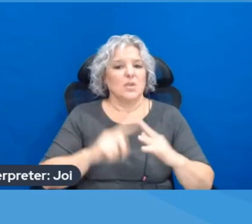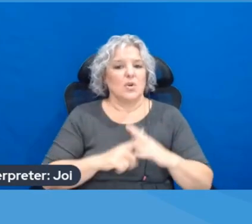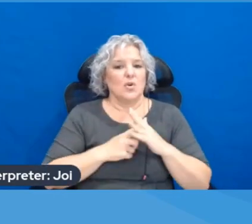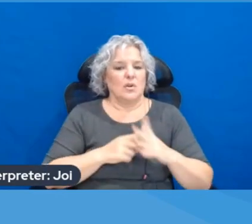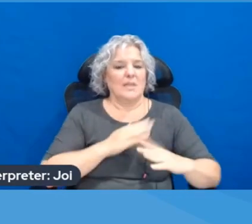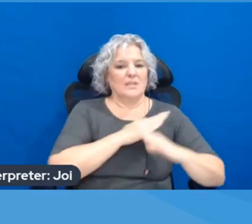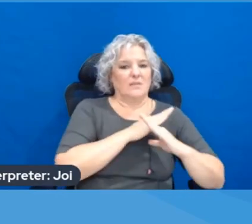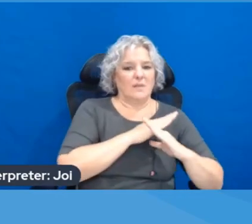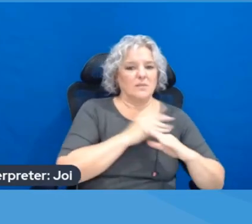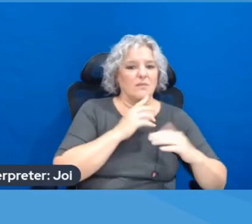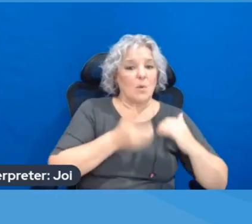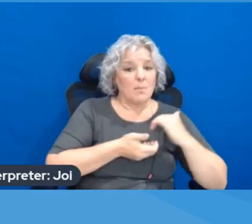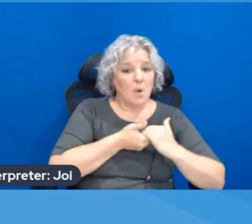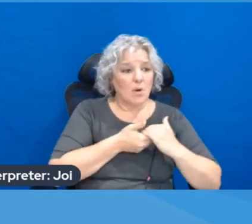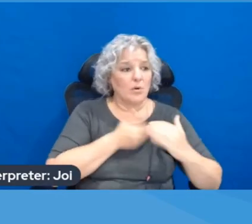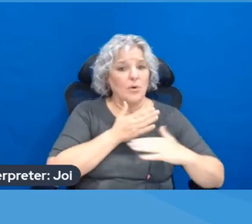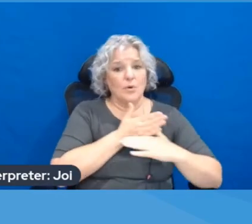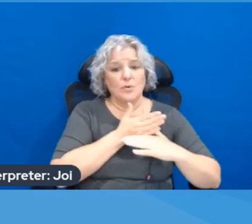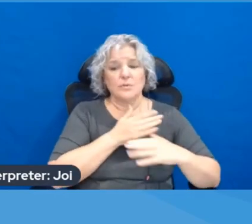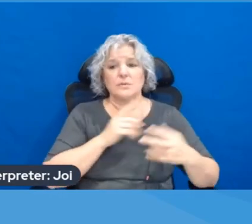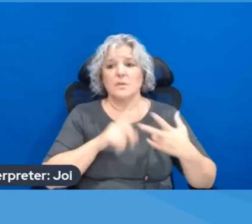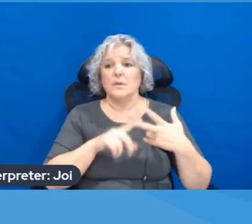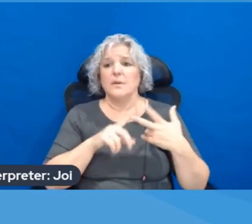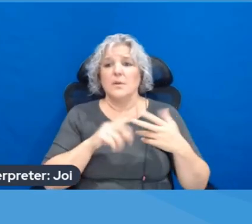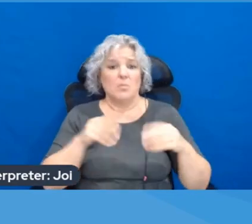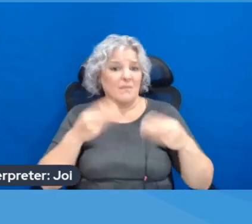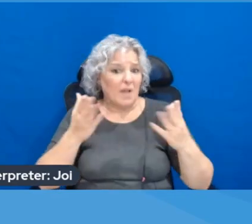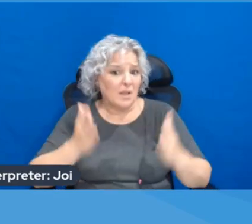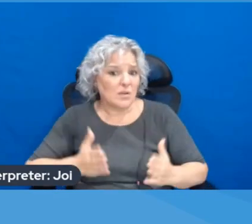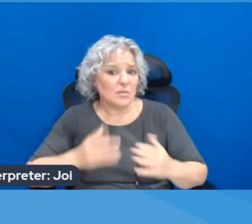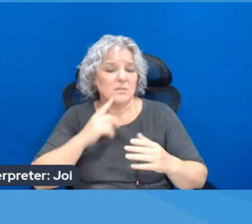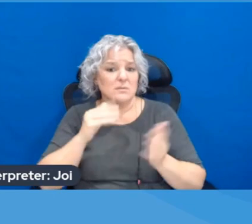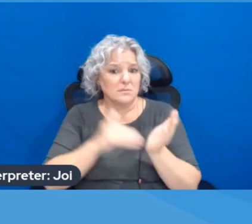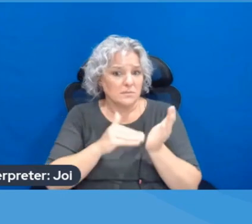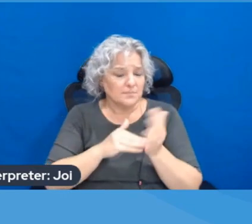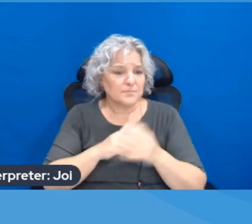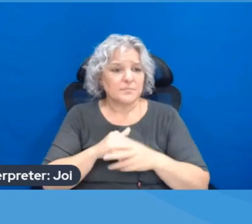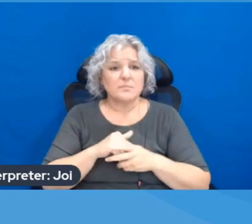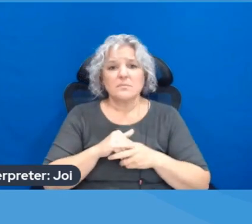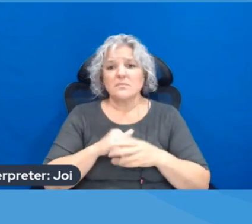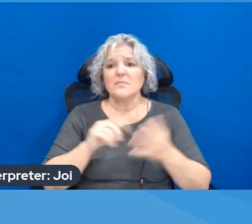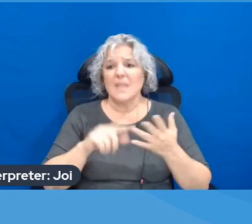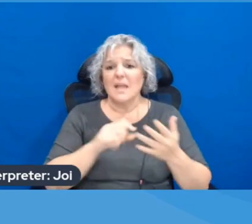as well as service providers as well as early intervention staff